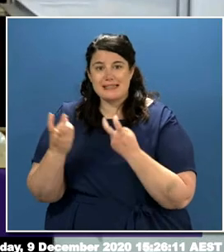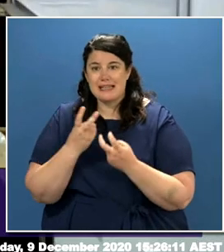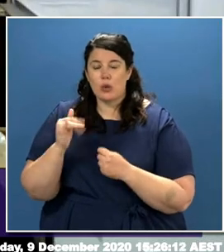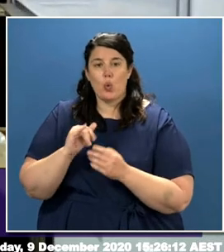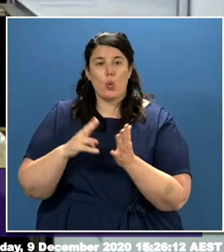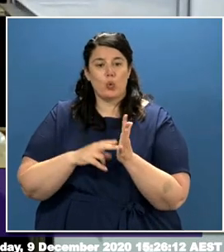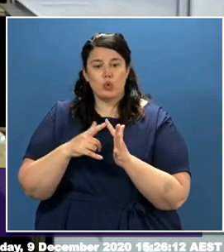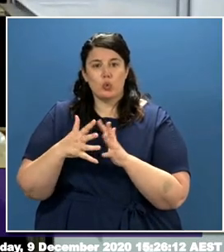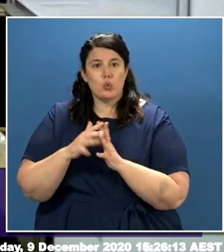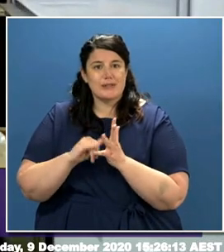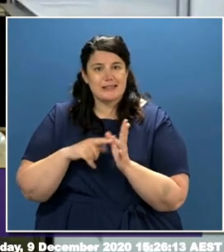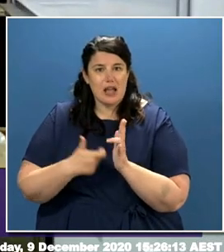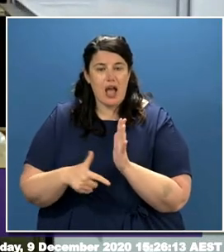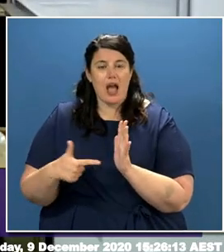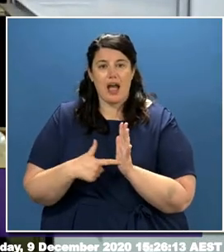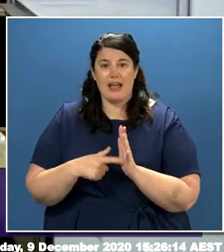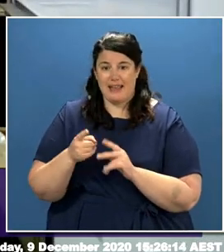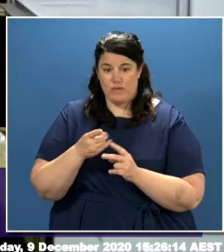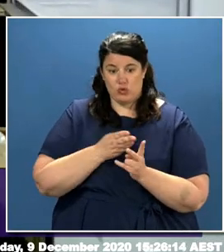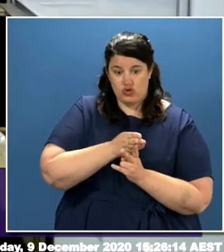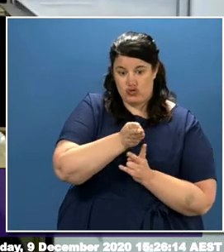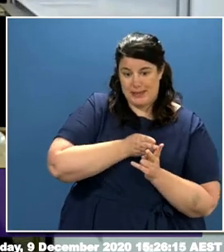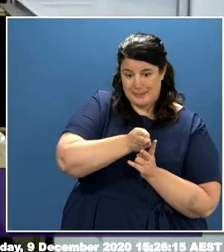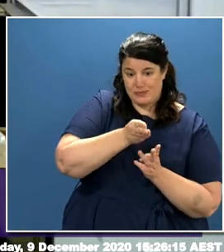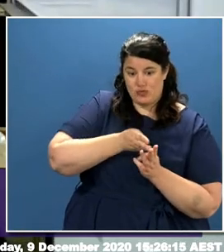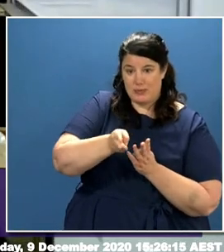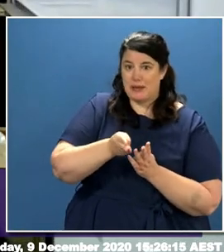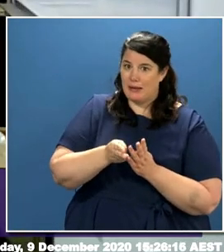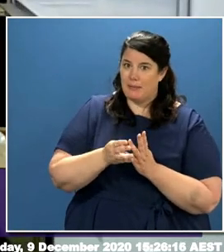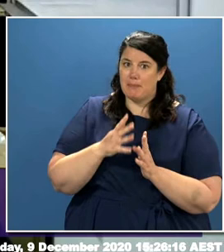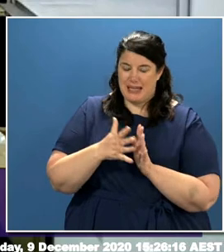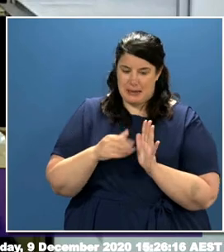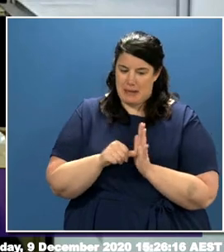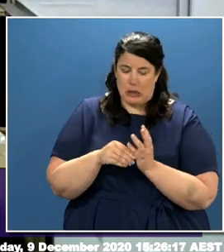person is doing, if you're streamed into that, you are in a quite serious poverty sort of experience.